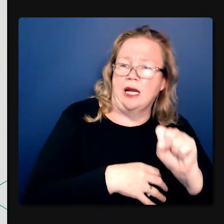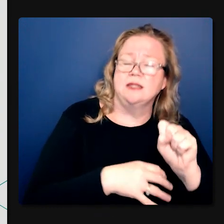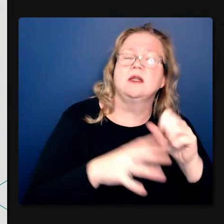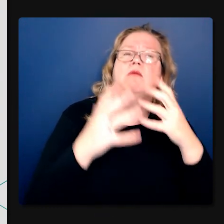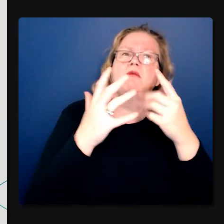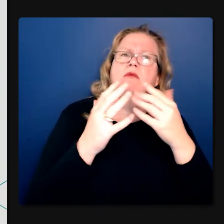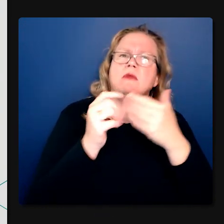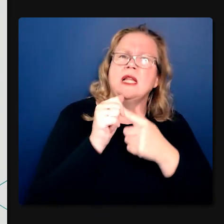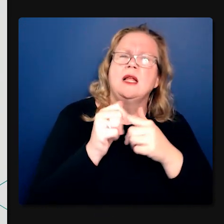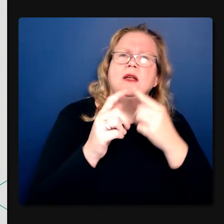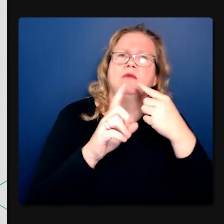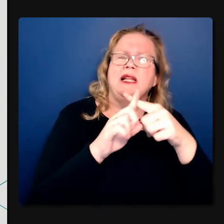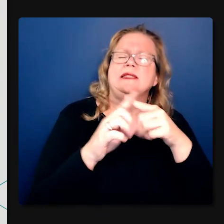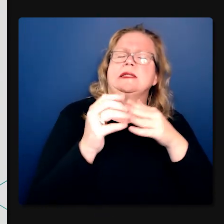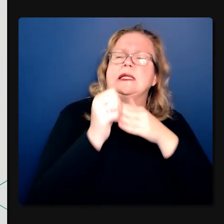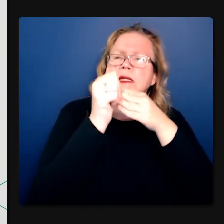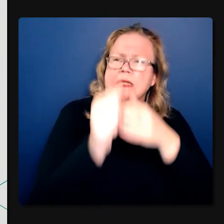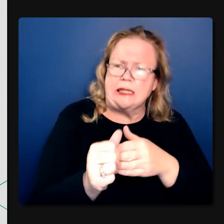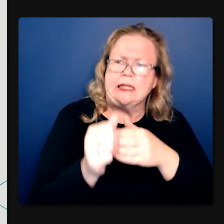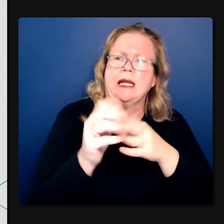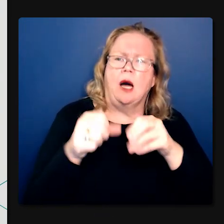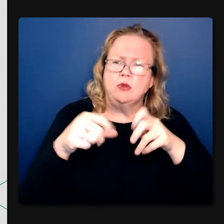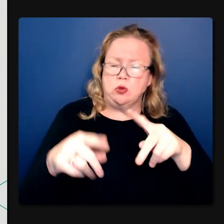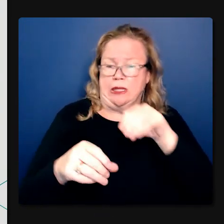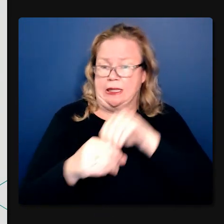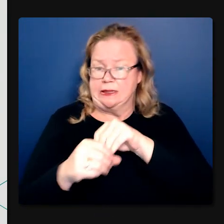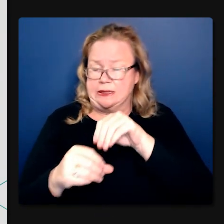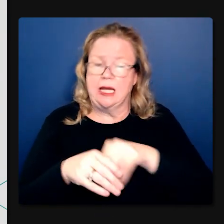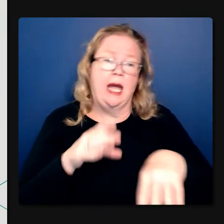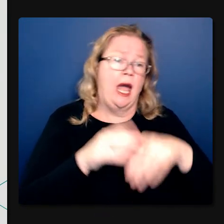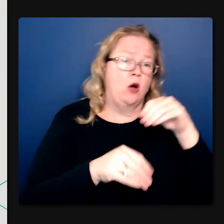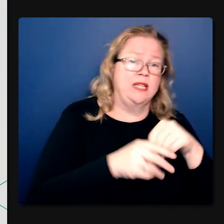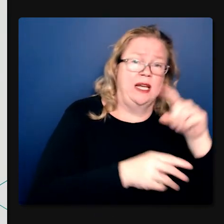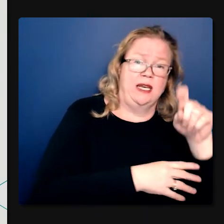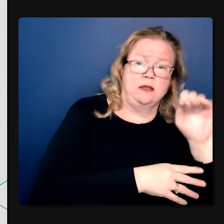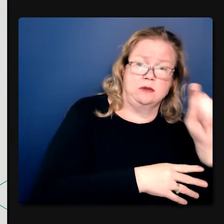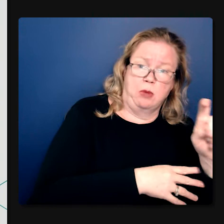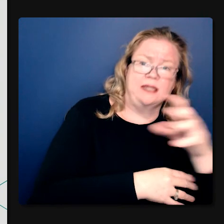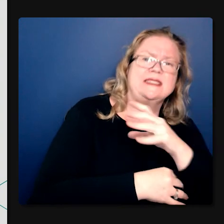We also want to be able to lead Co-dev opportunities both inside and outside of Xbox.